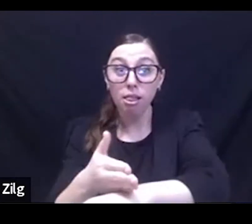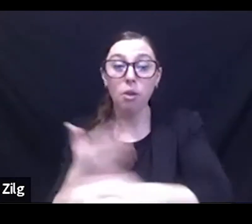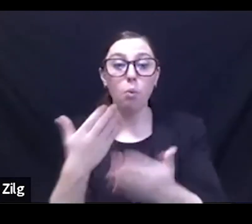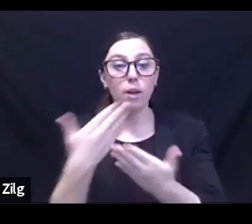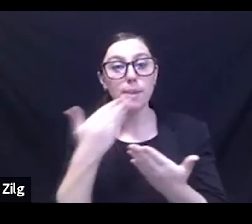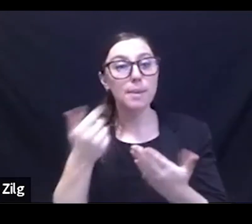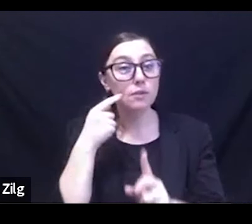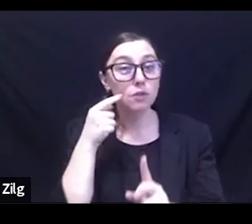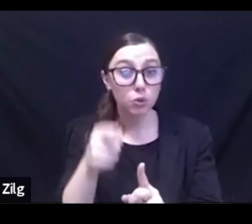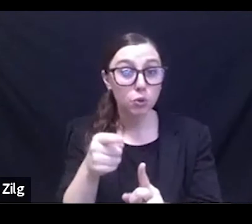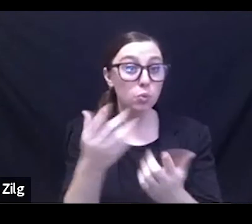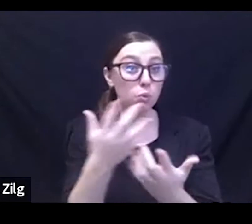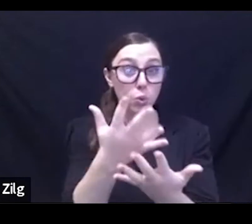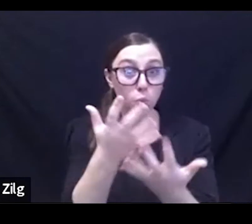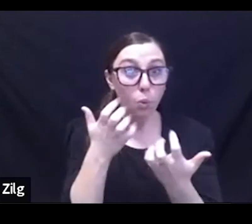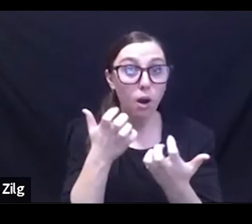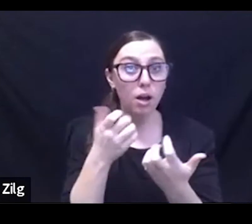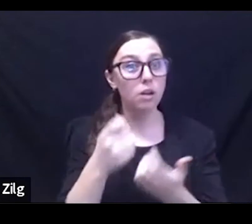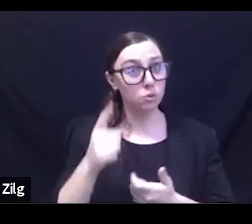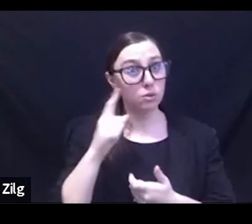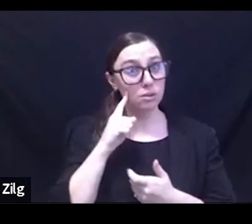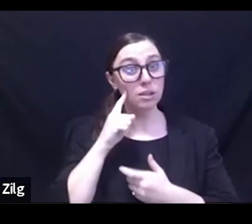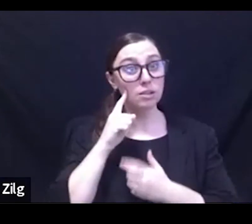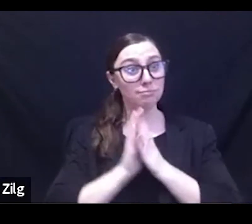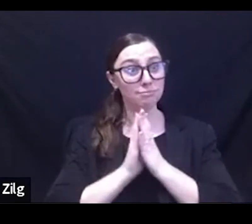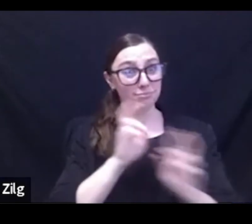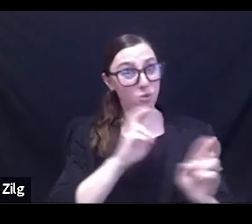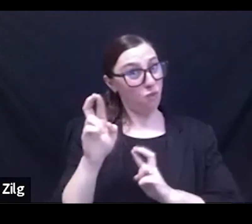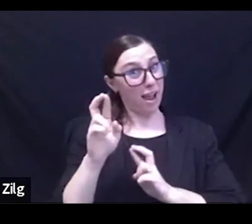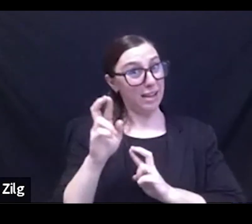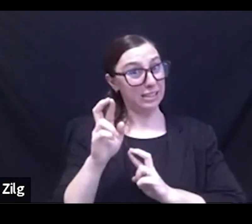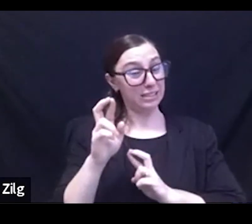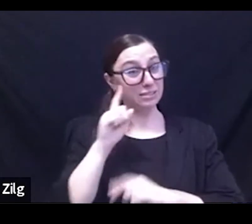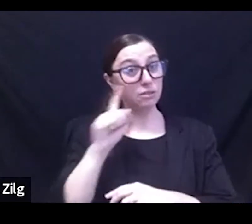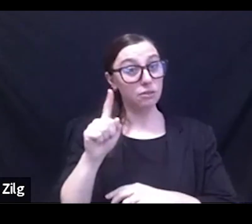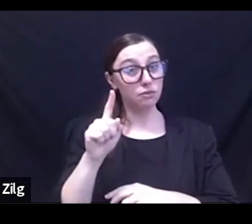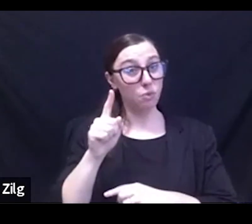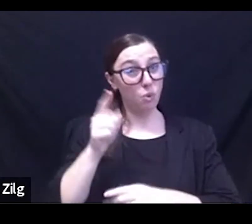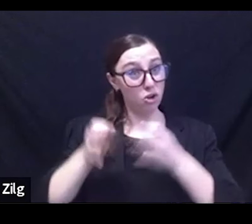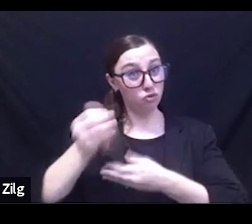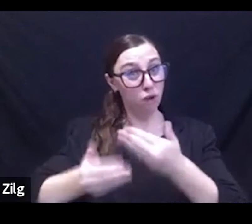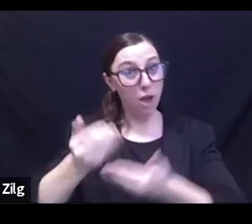what they want and whether they think they're up to a trial or even want to sustain a criminal case,